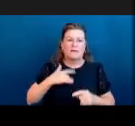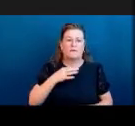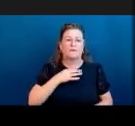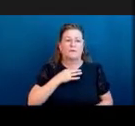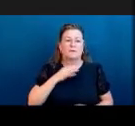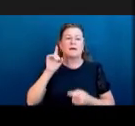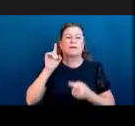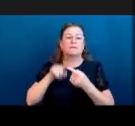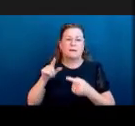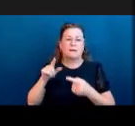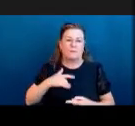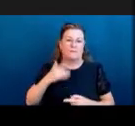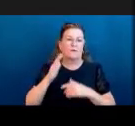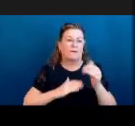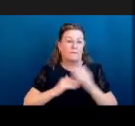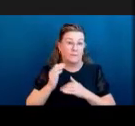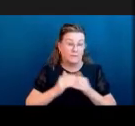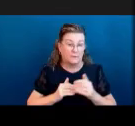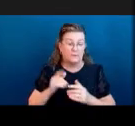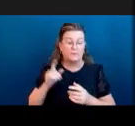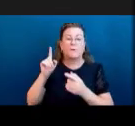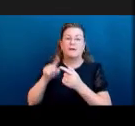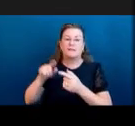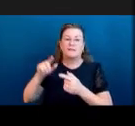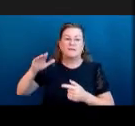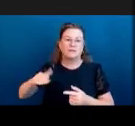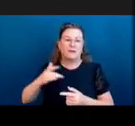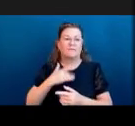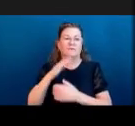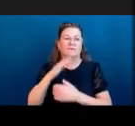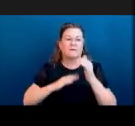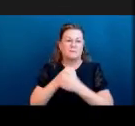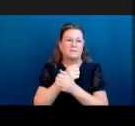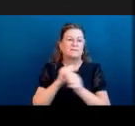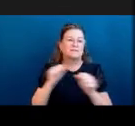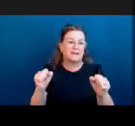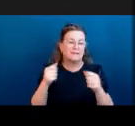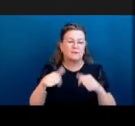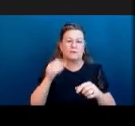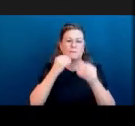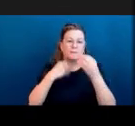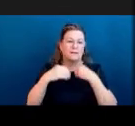child feels comfortable and safe at mealtime, I'm not really going to expect them to want to try new foods or get curious